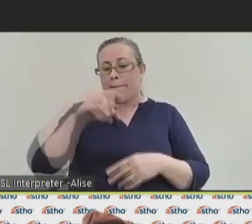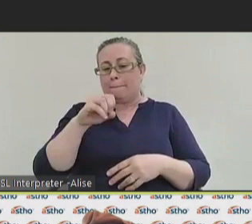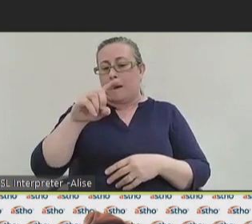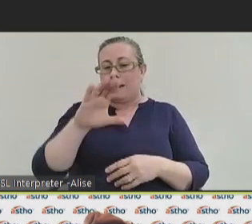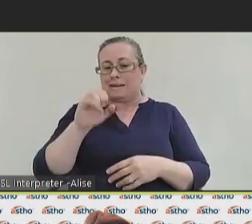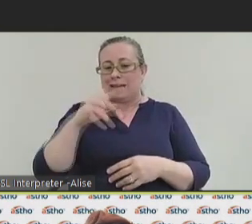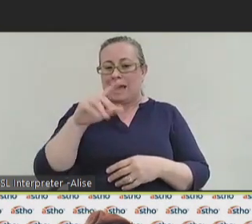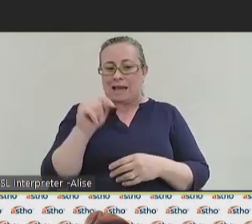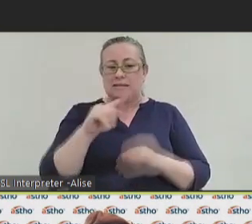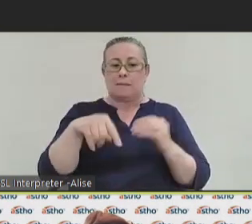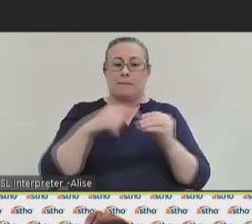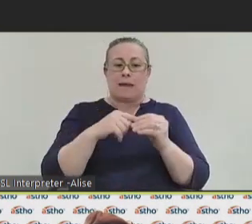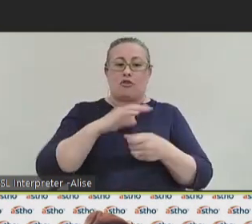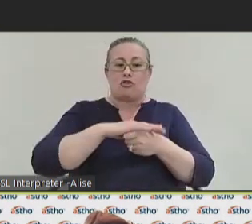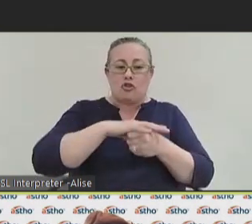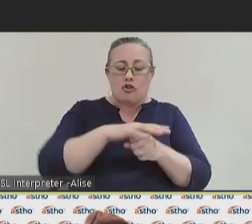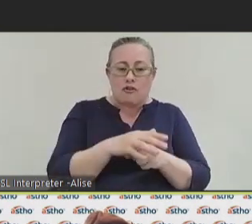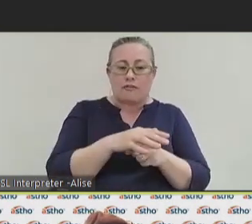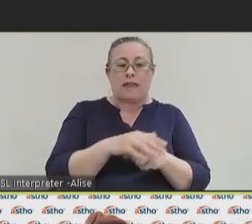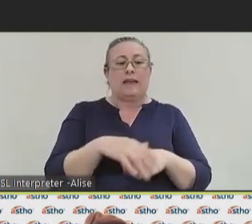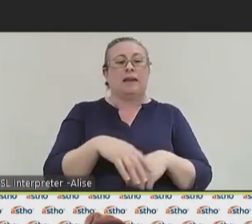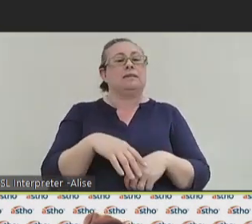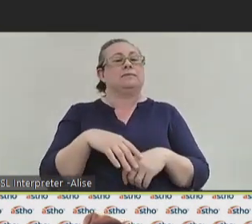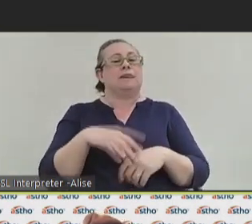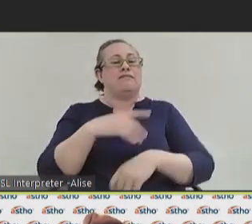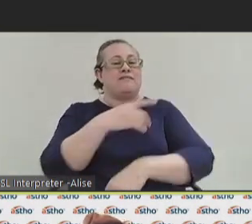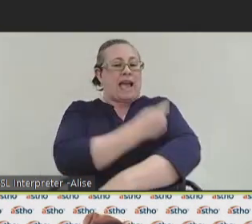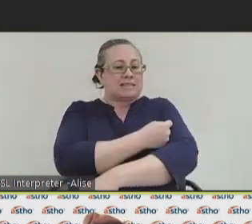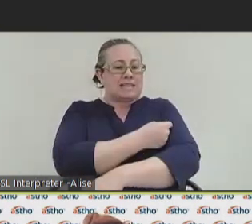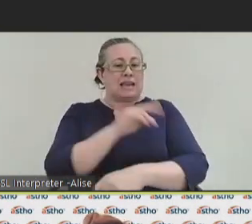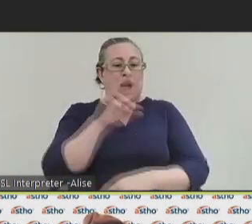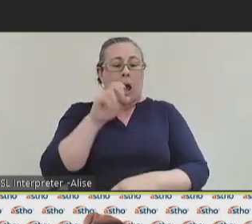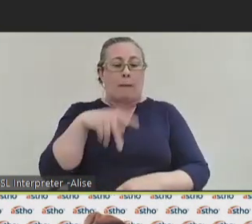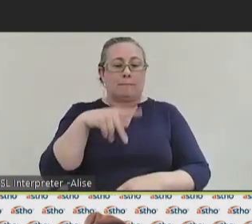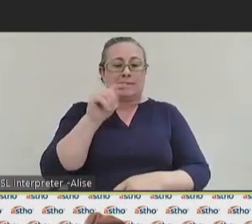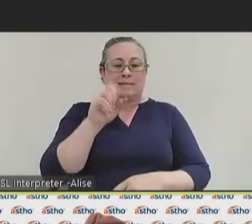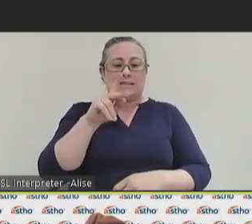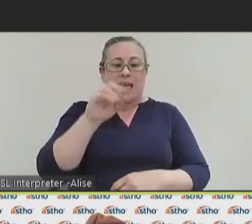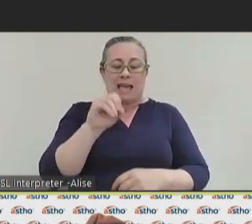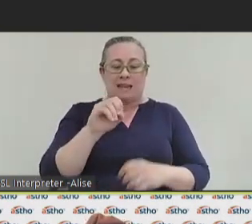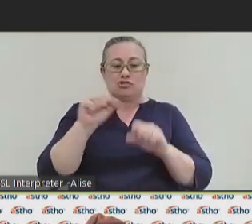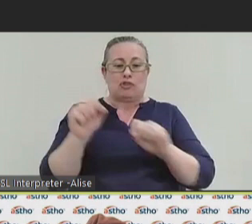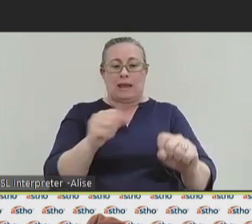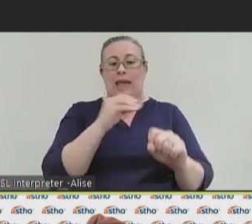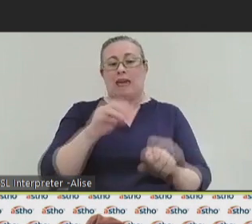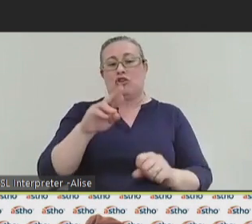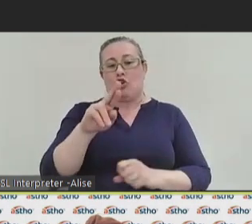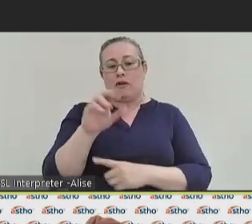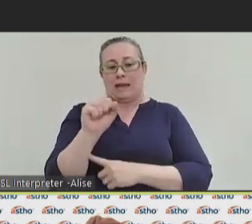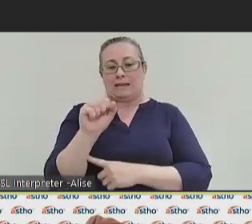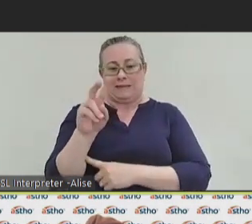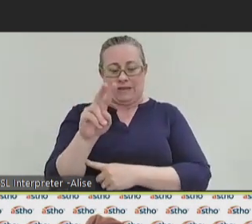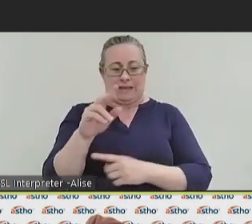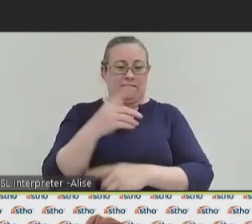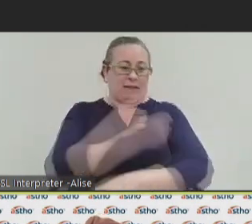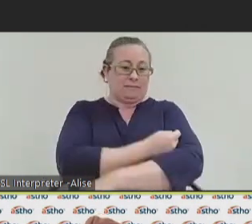vaccine, vaccine uptake strategies, and also the RSV vaccine. ASO has also developed